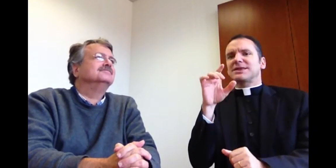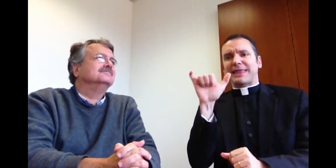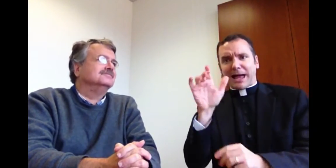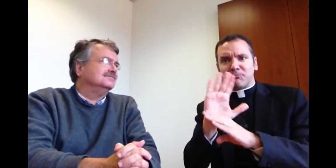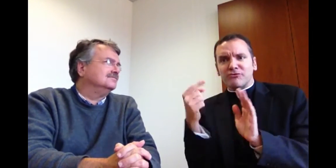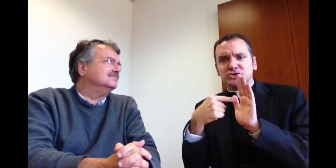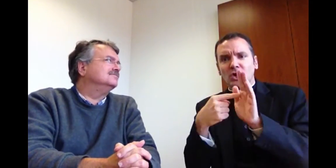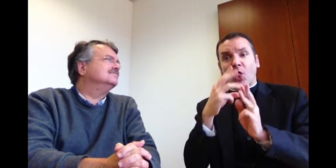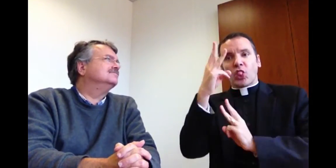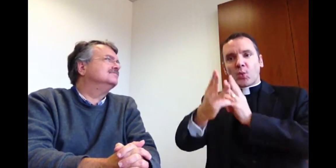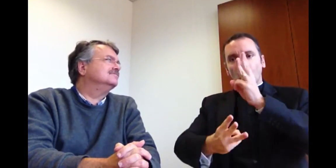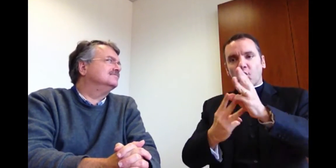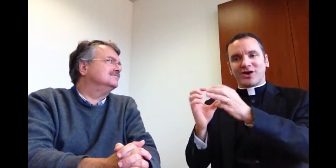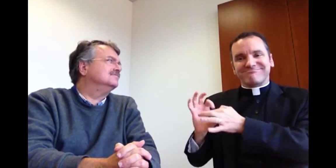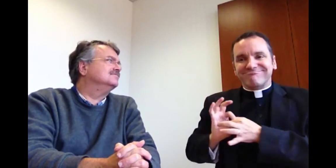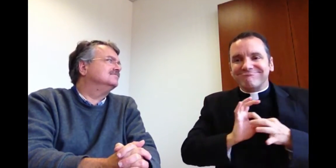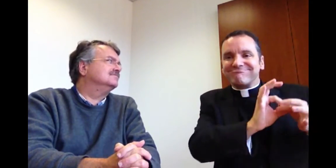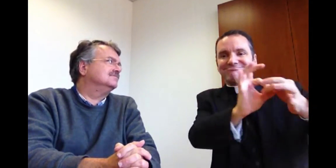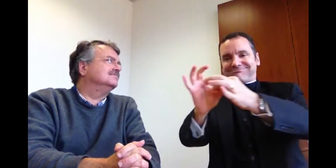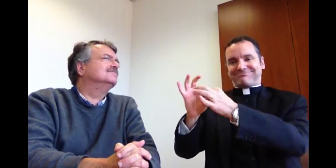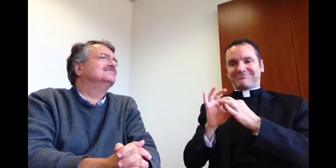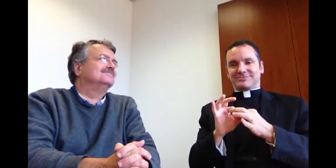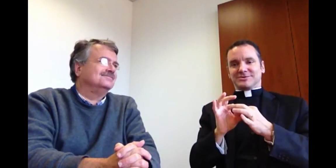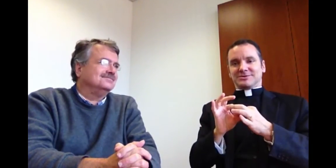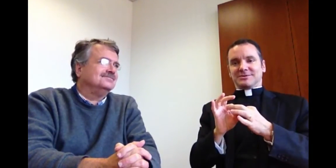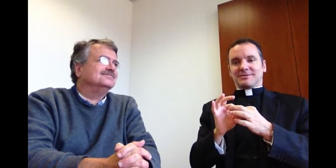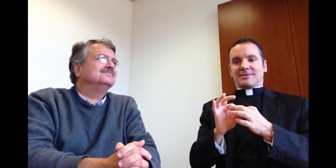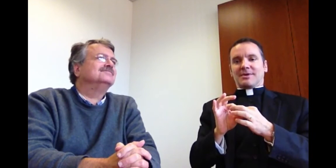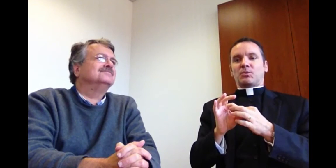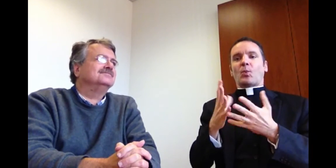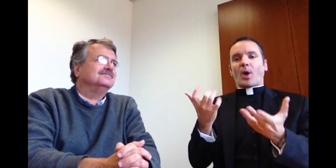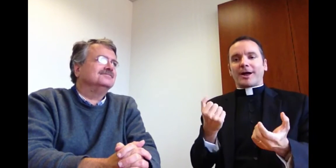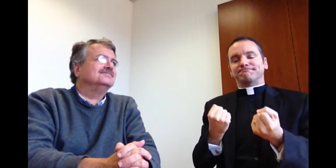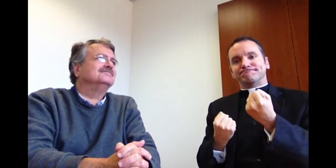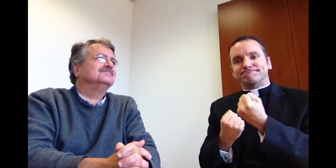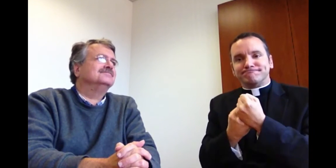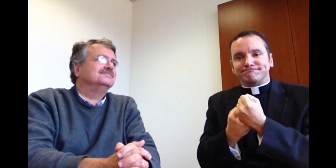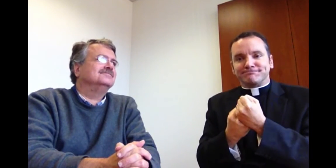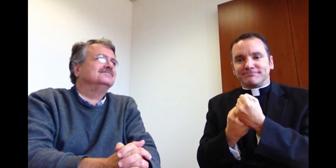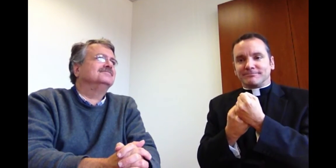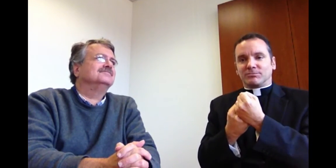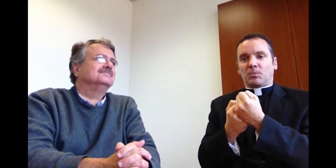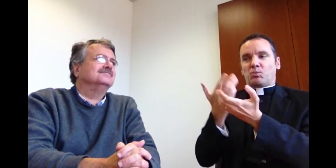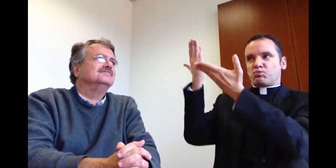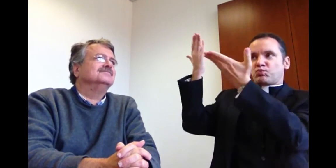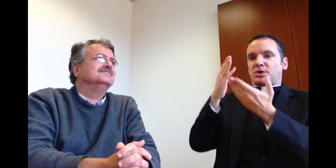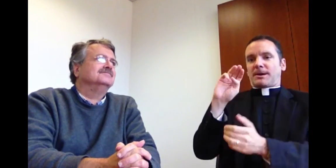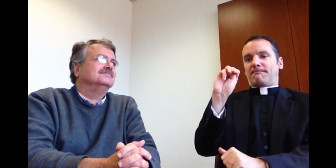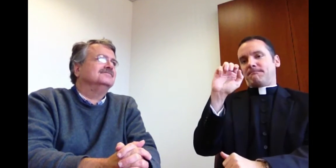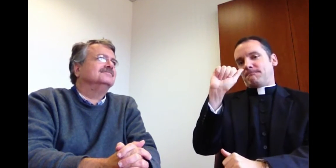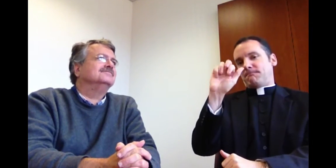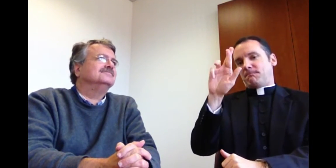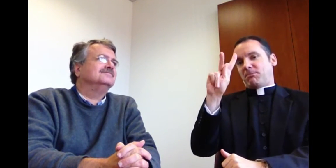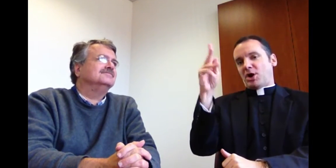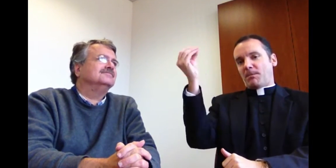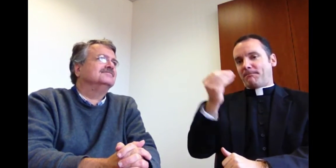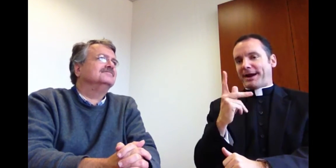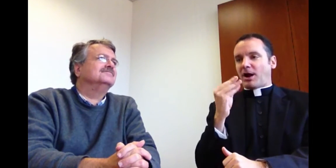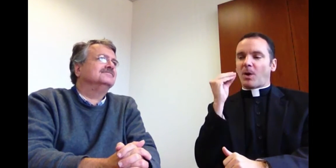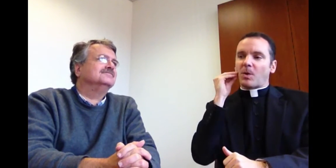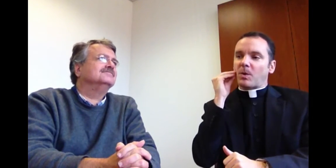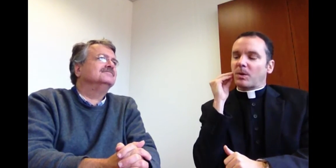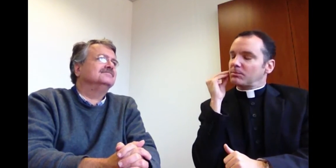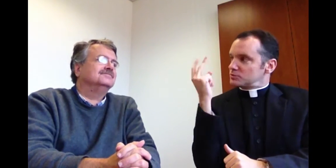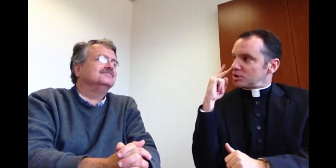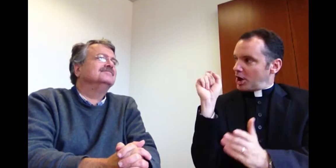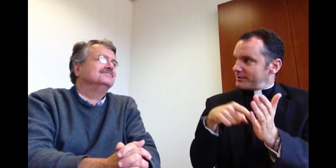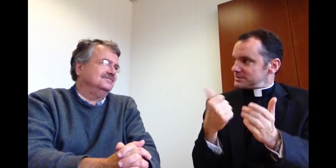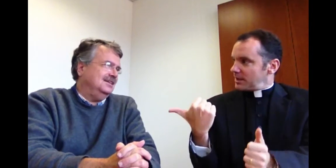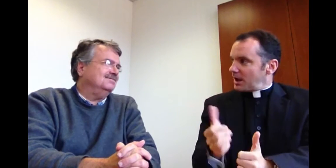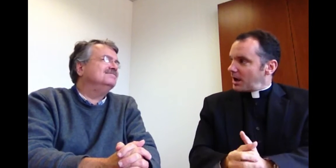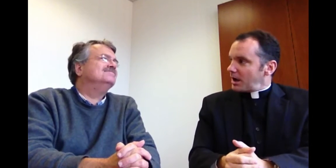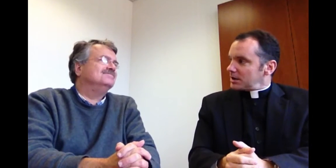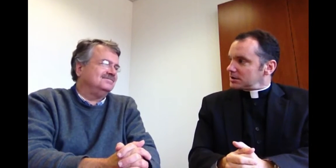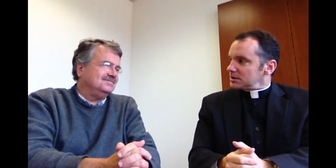It depicted how the world came to a unity of support in bringing Mark back home. Did you notice?